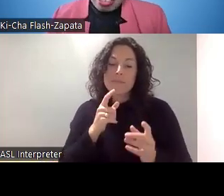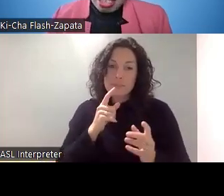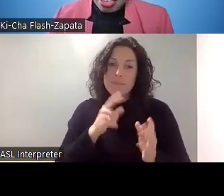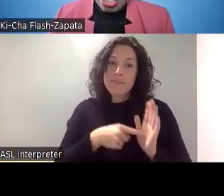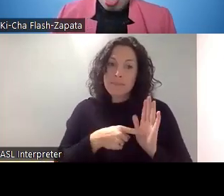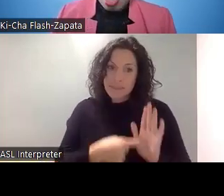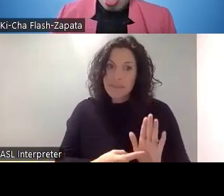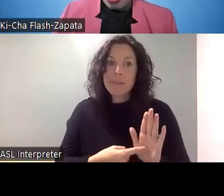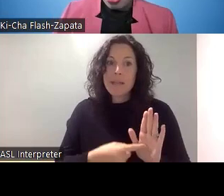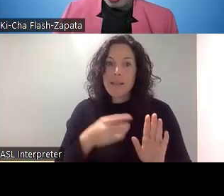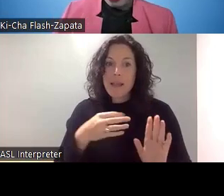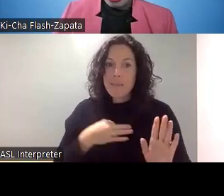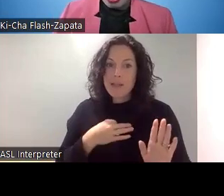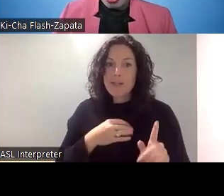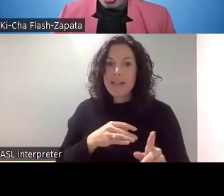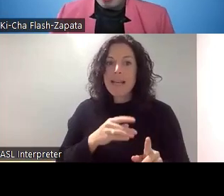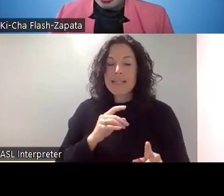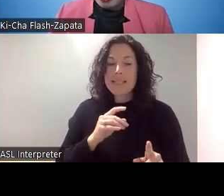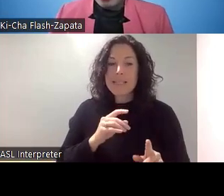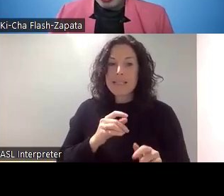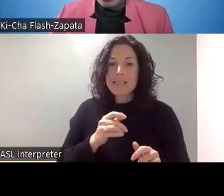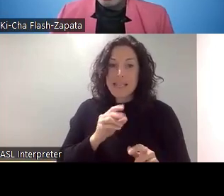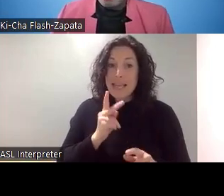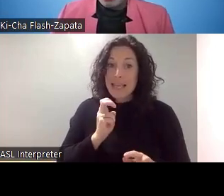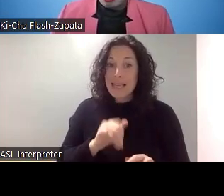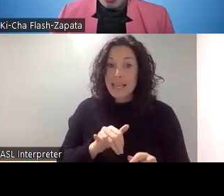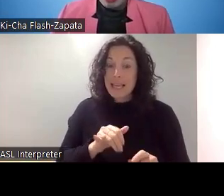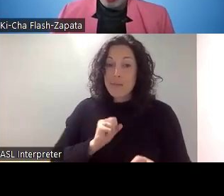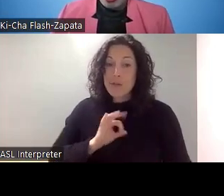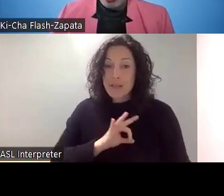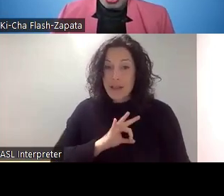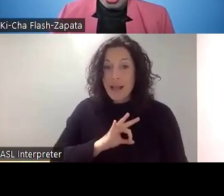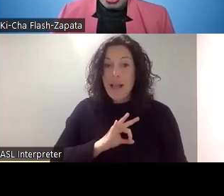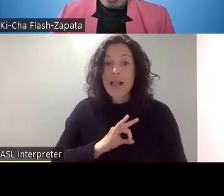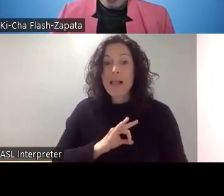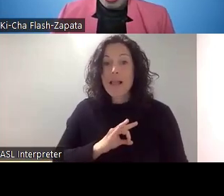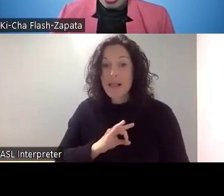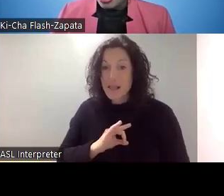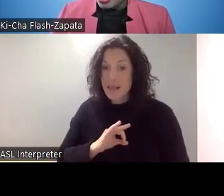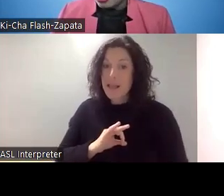as Senior/Key Personnel and also those devoting measurable effort,